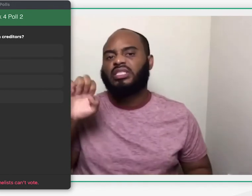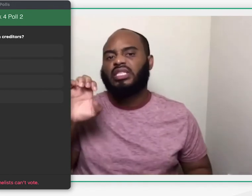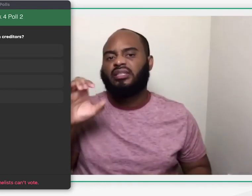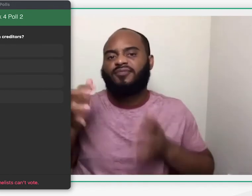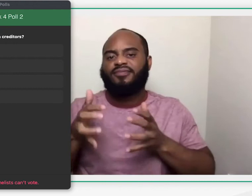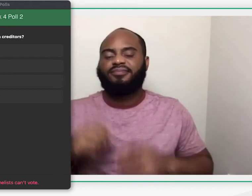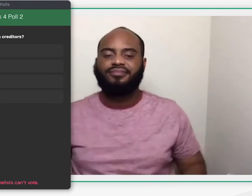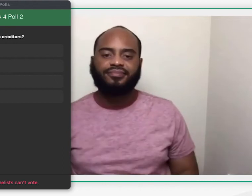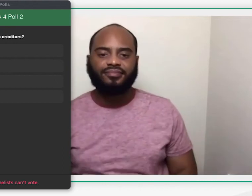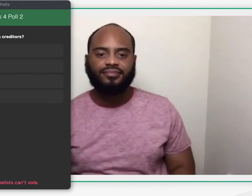30 seconds left.